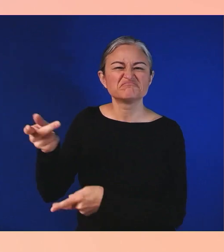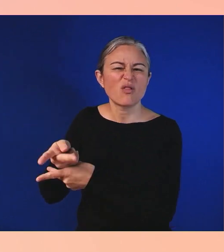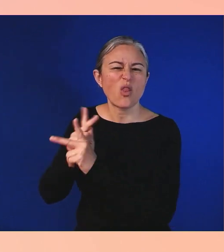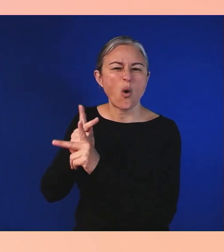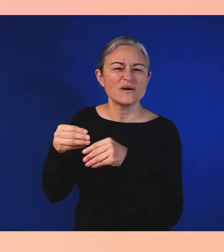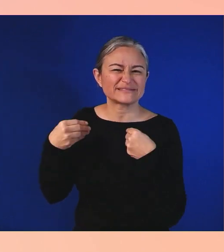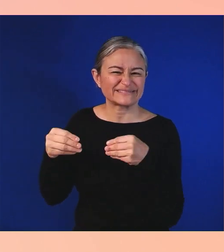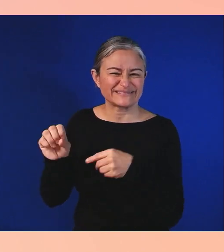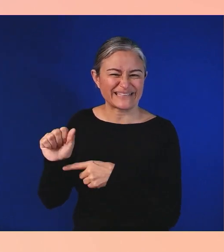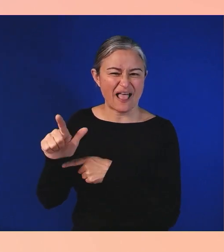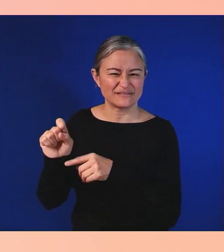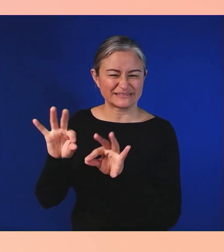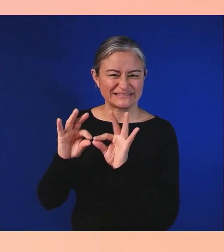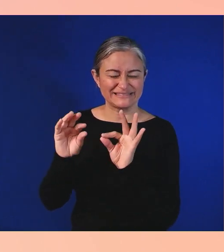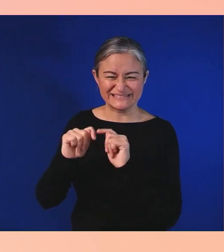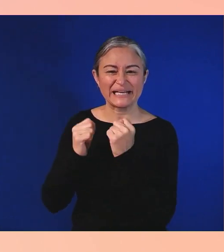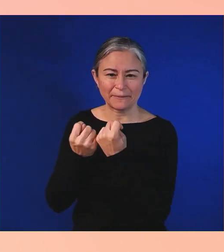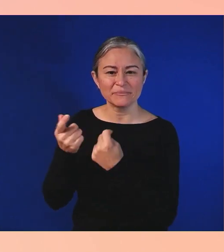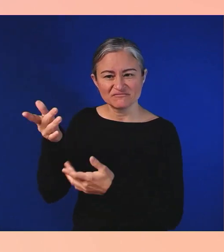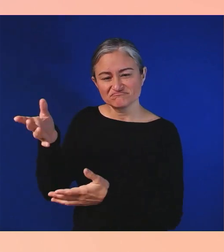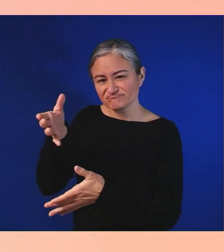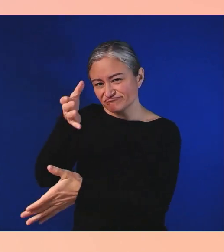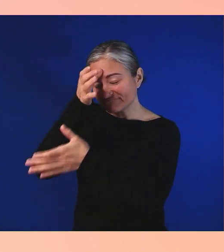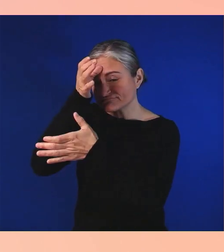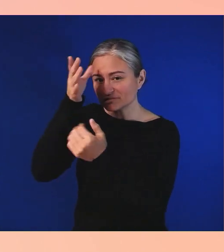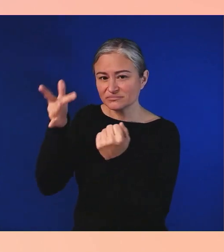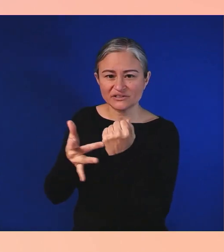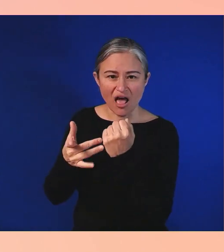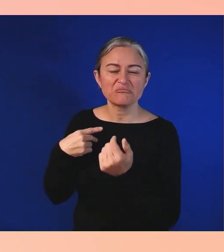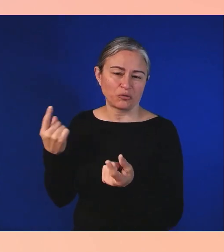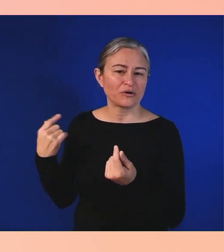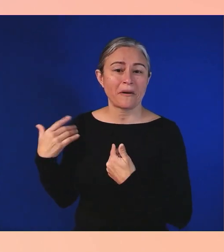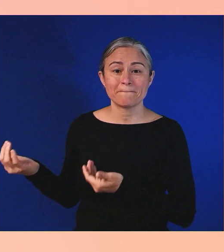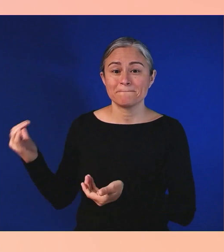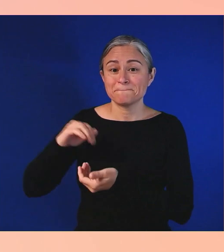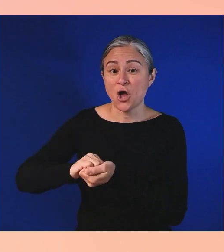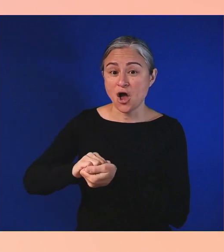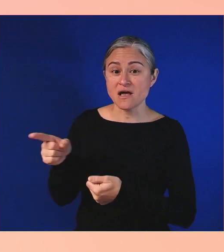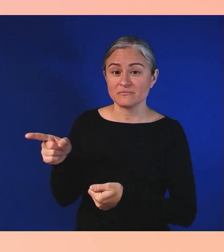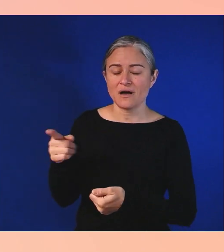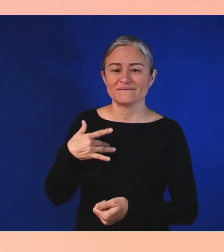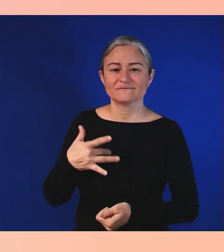Here, Mr. Praveen taught me and trained me in this Power Platform with the help of